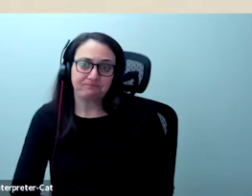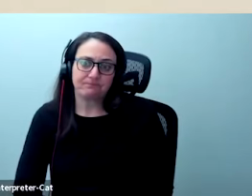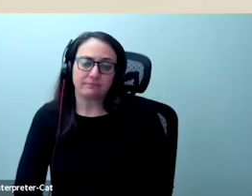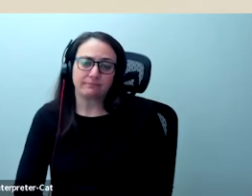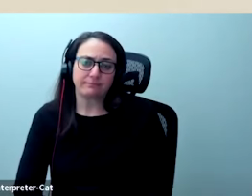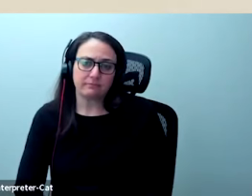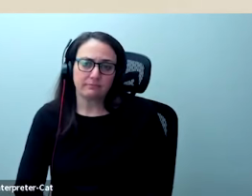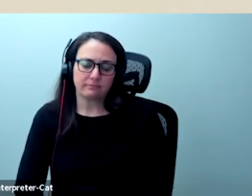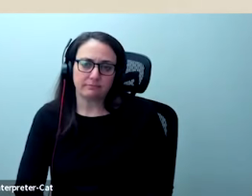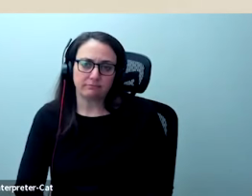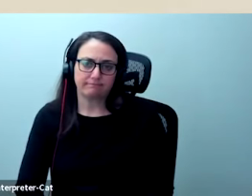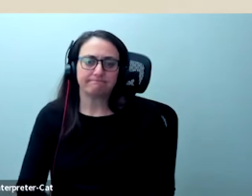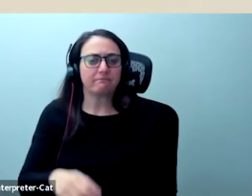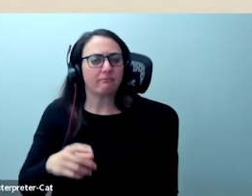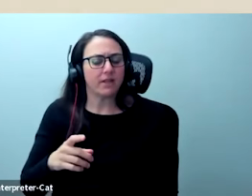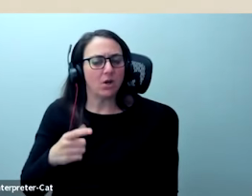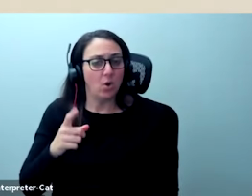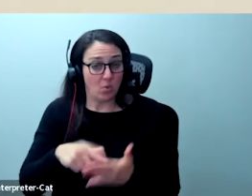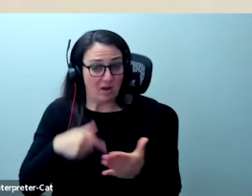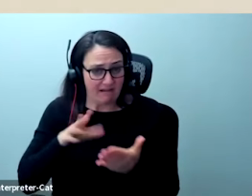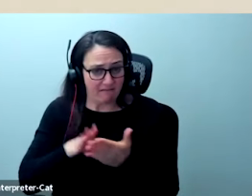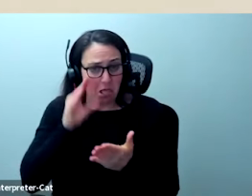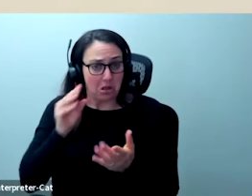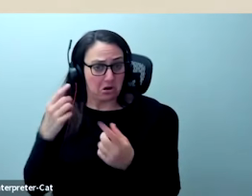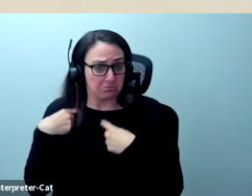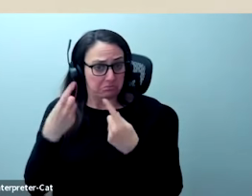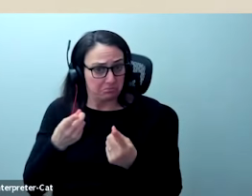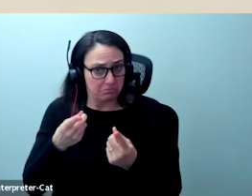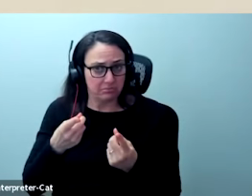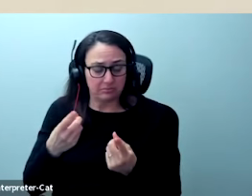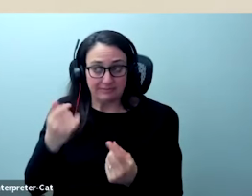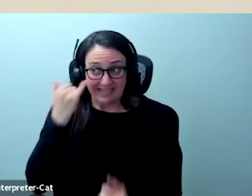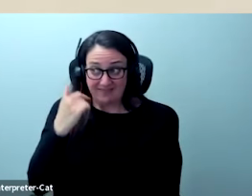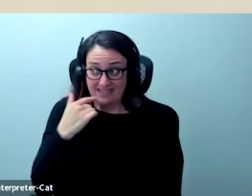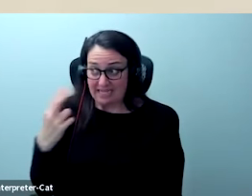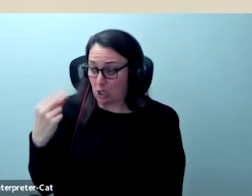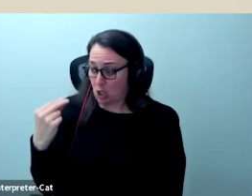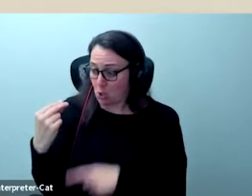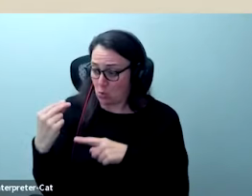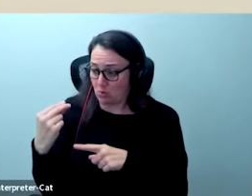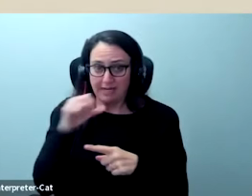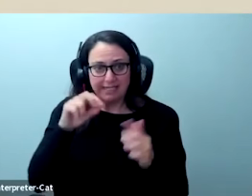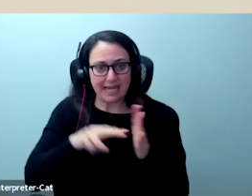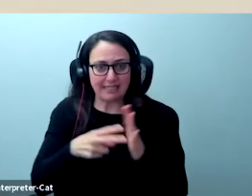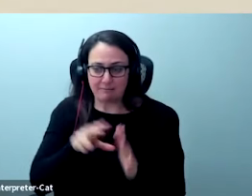that I've learned in my career thus far is someone saying no is not a, "No, this is wrong."